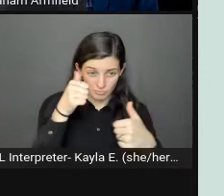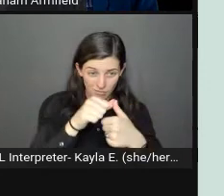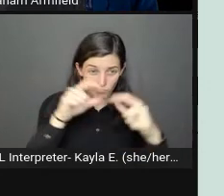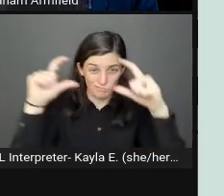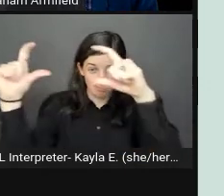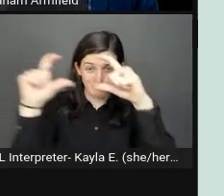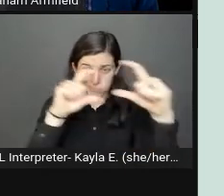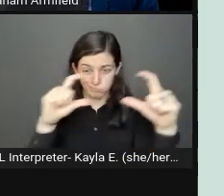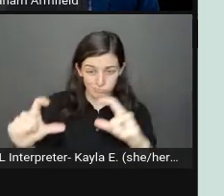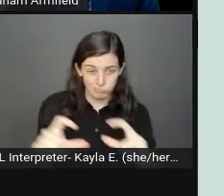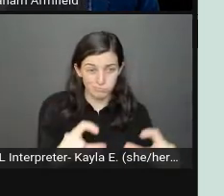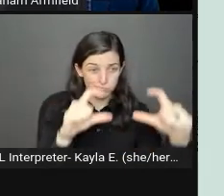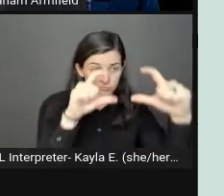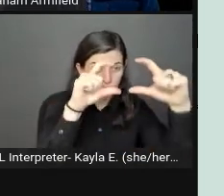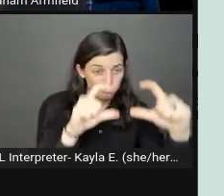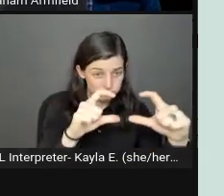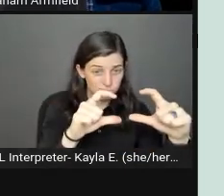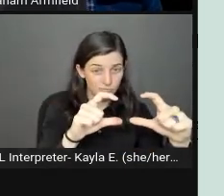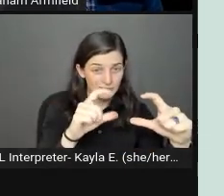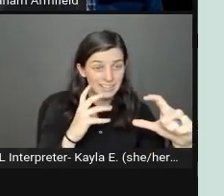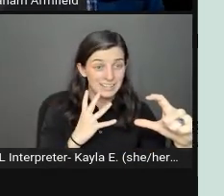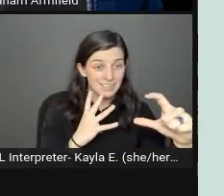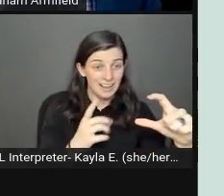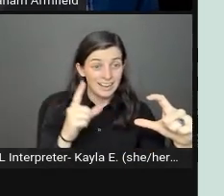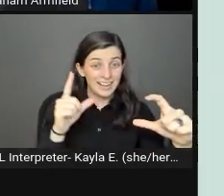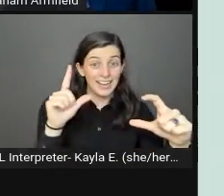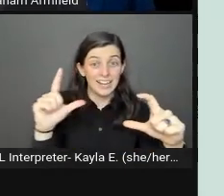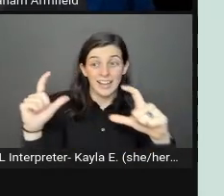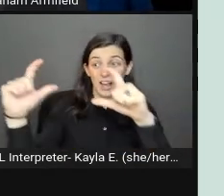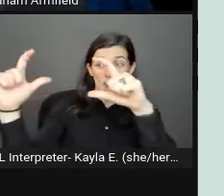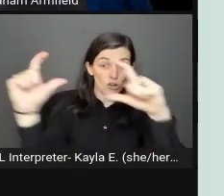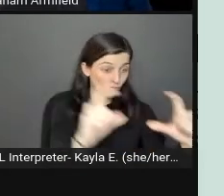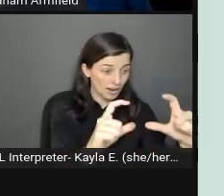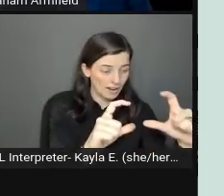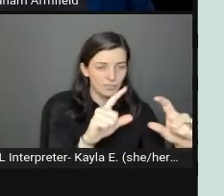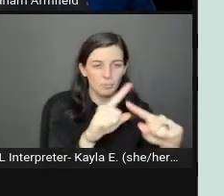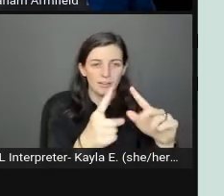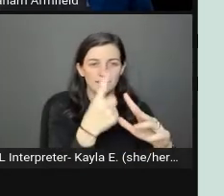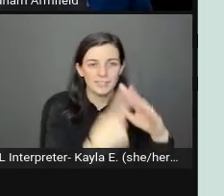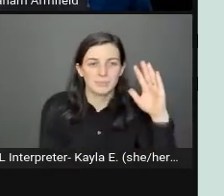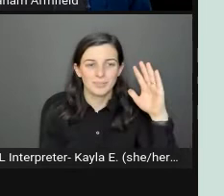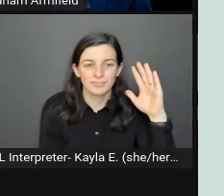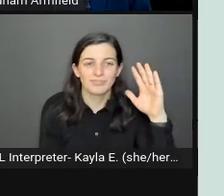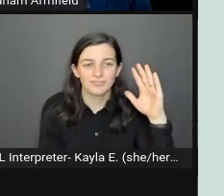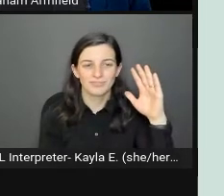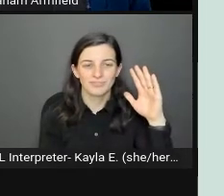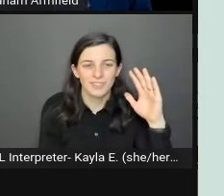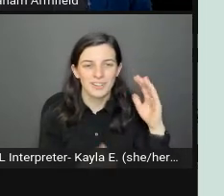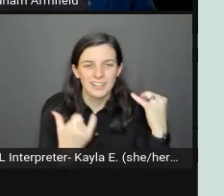It disappears immediately though, that's the problem because you're not certain now where keyboard focus is.